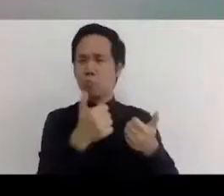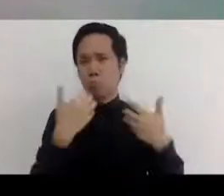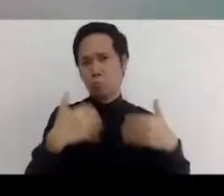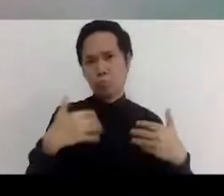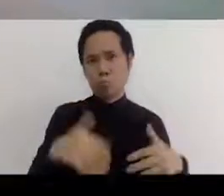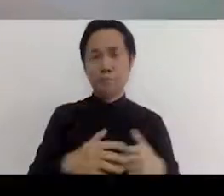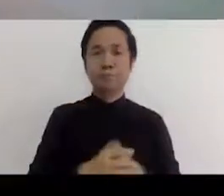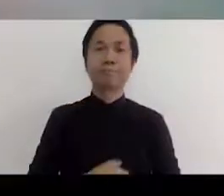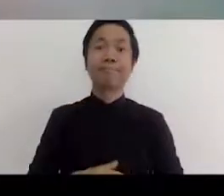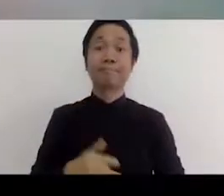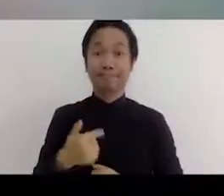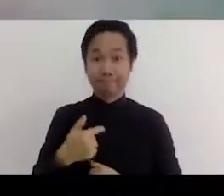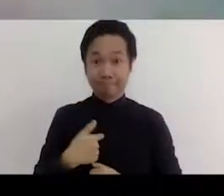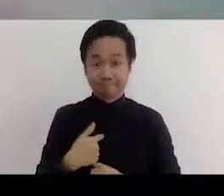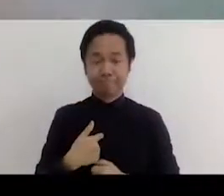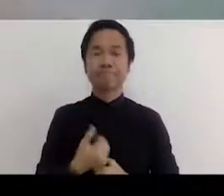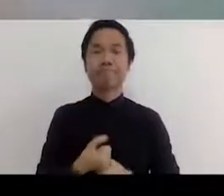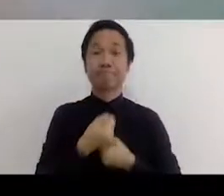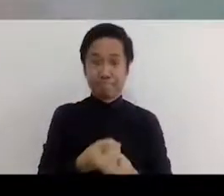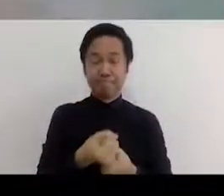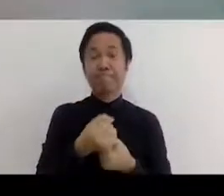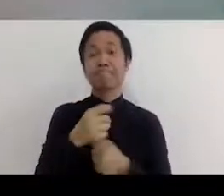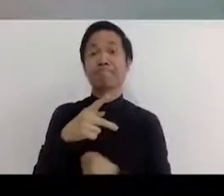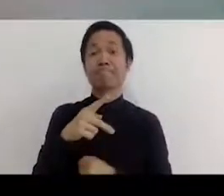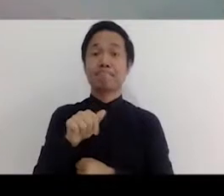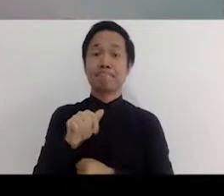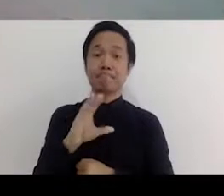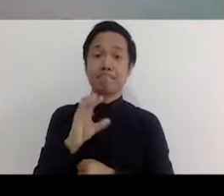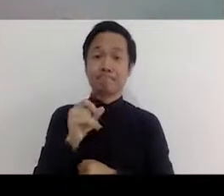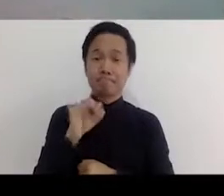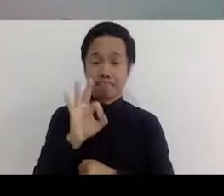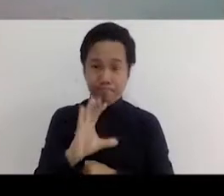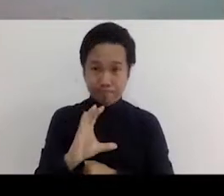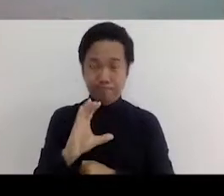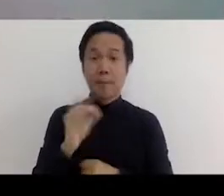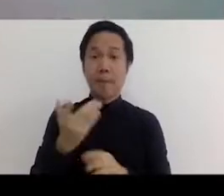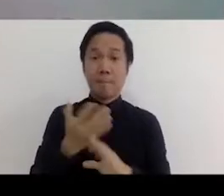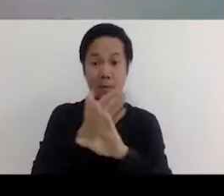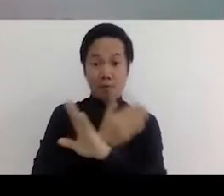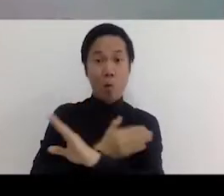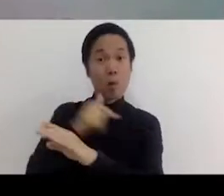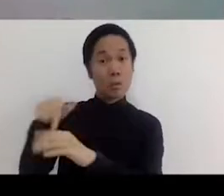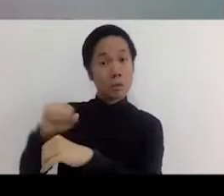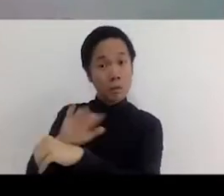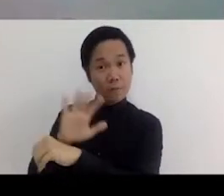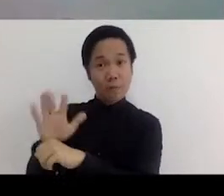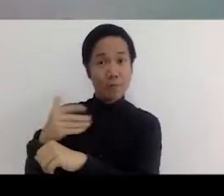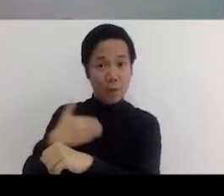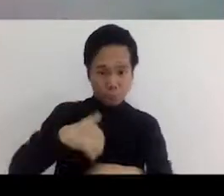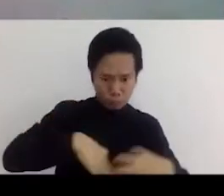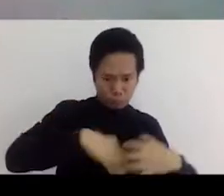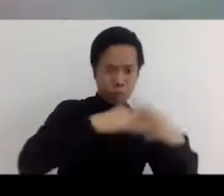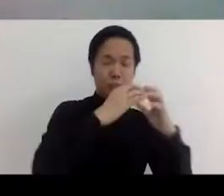with organizations to deal with natural disasters and climate change.